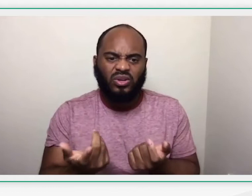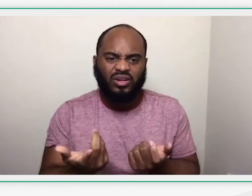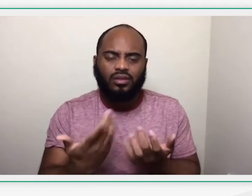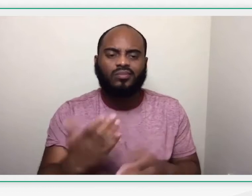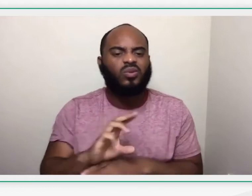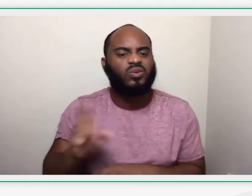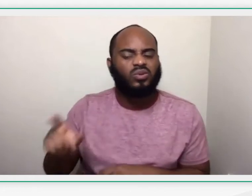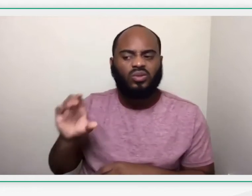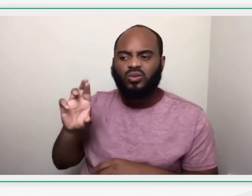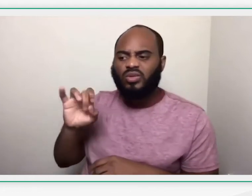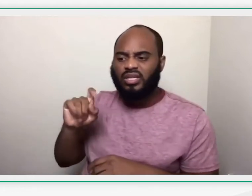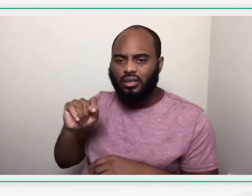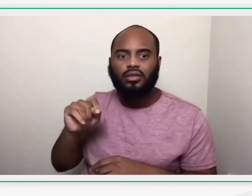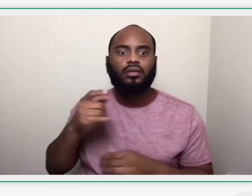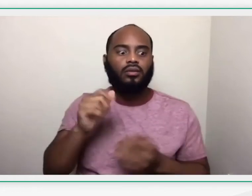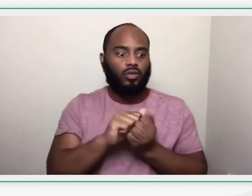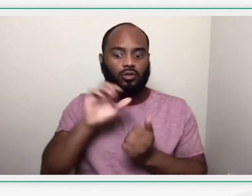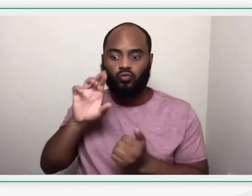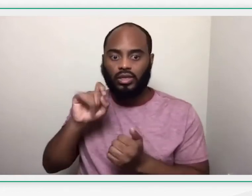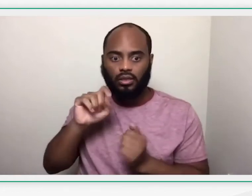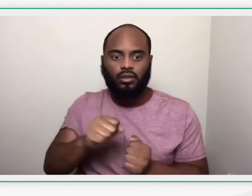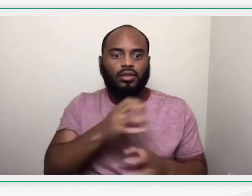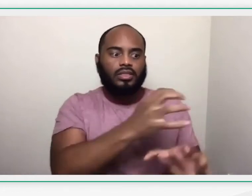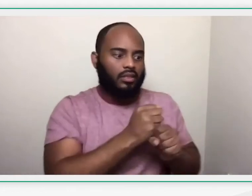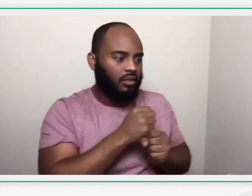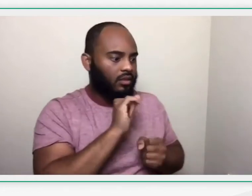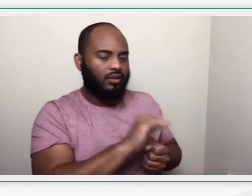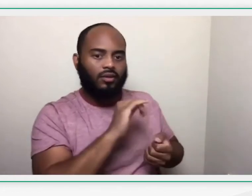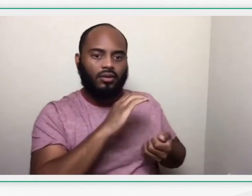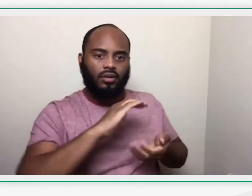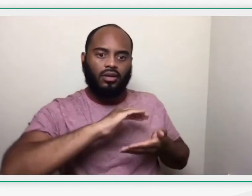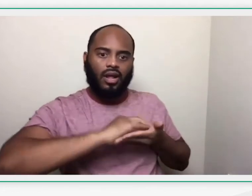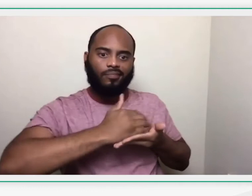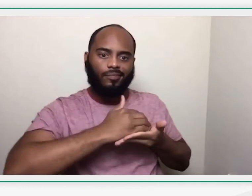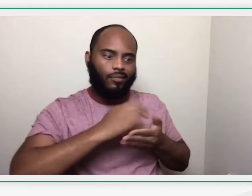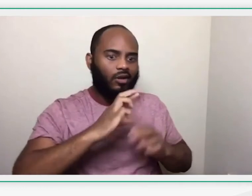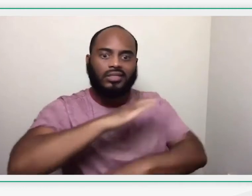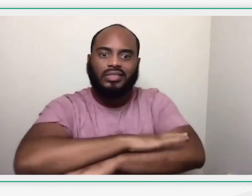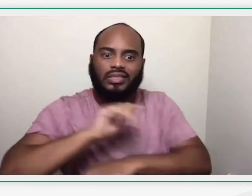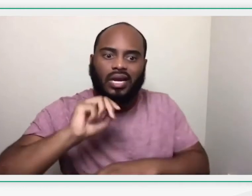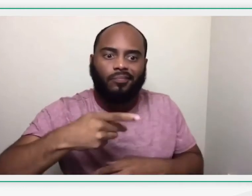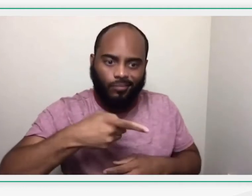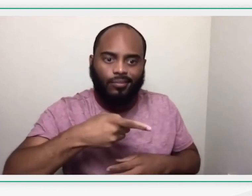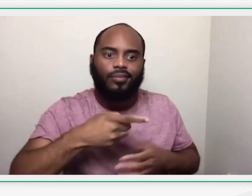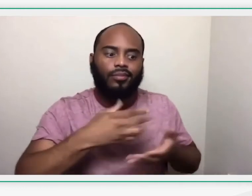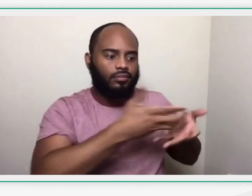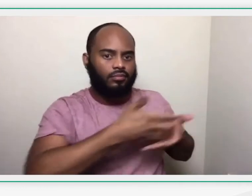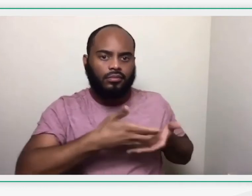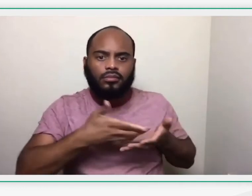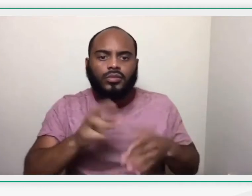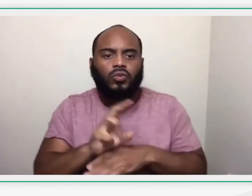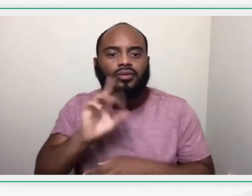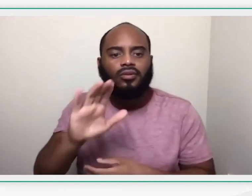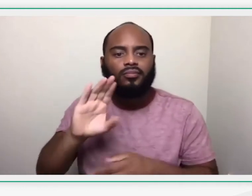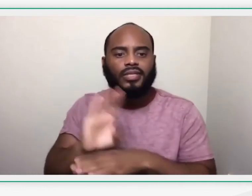What can you do? This is a case where you can use credit. Credit can be used for you to finance the purchase of that laptop.